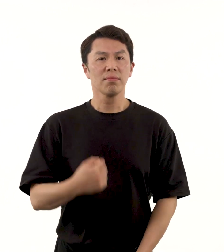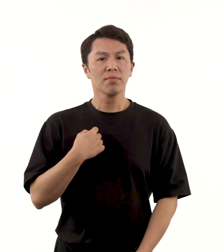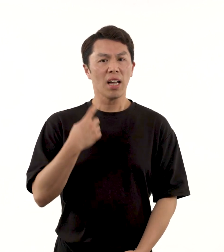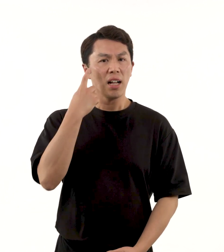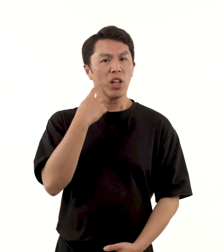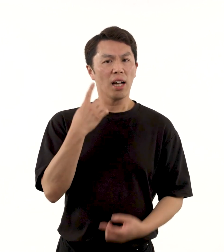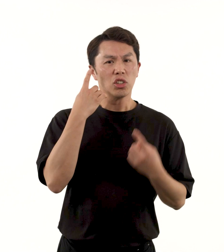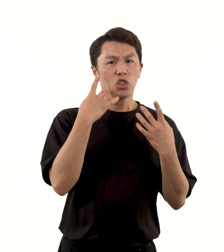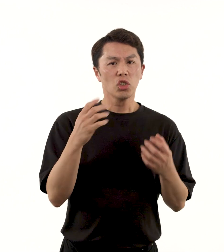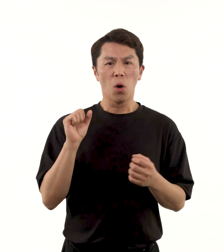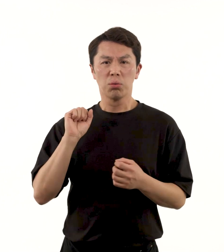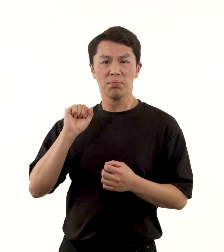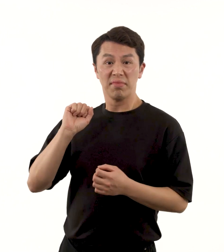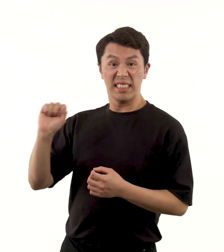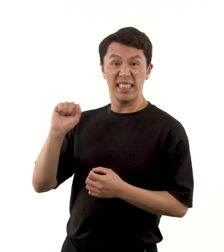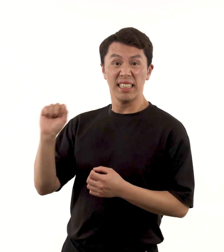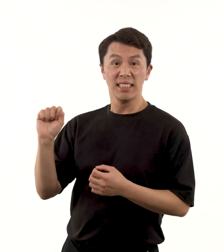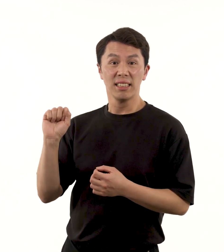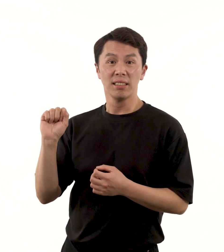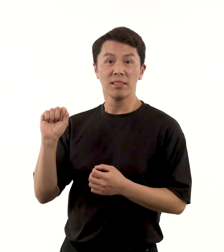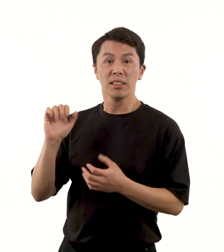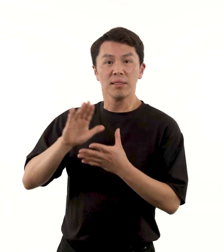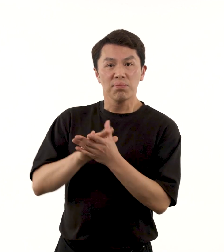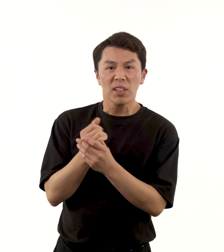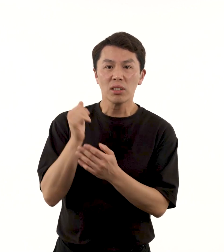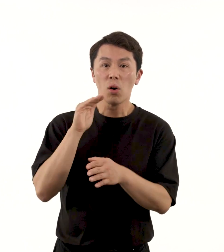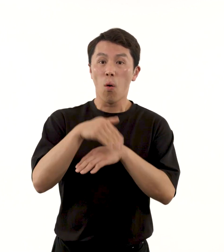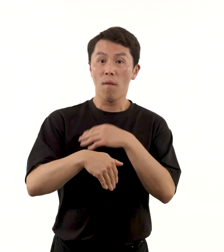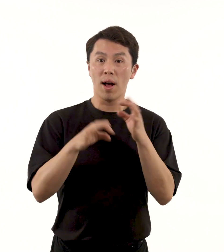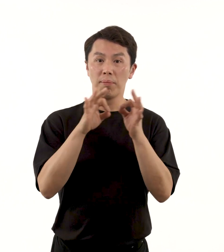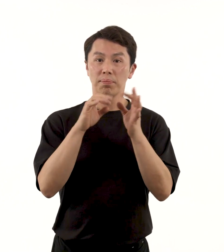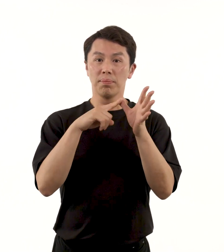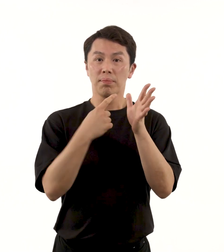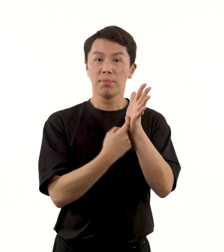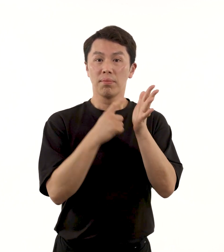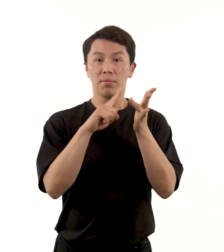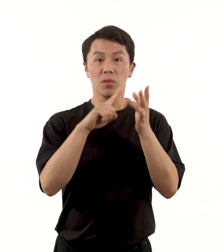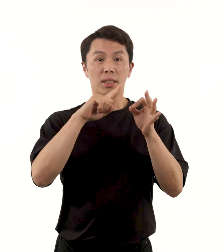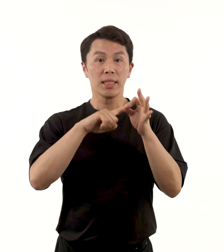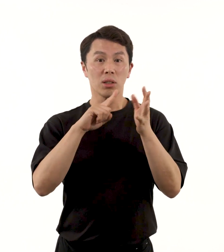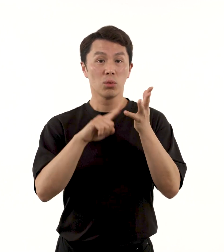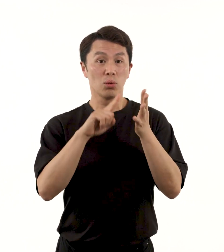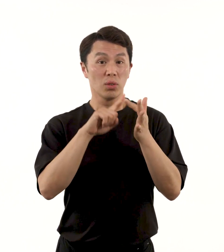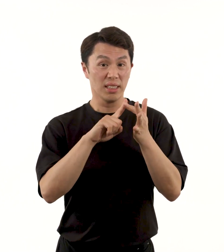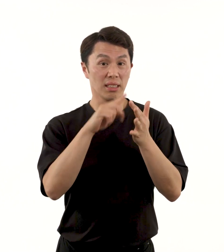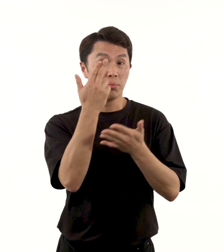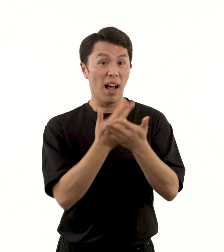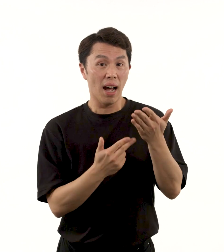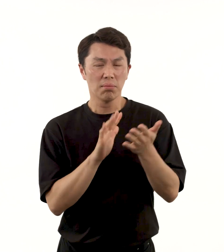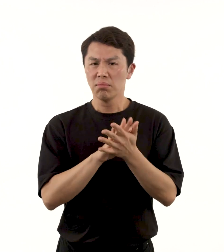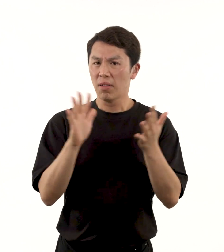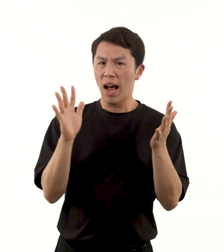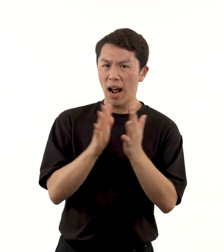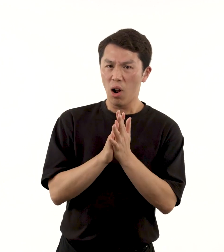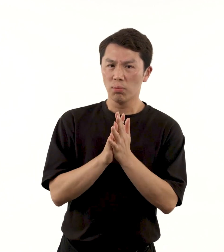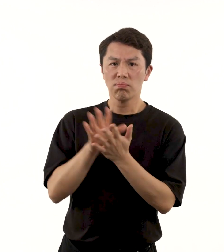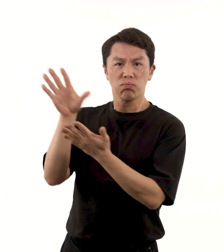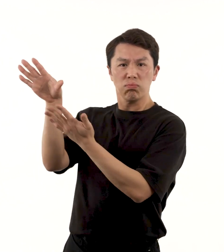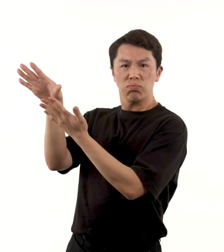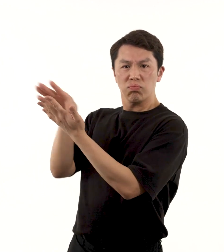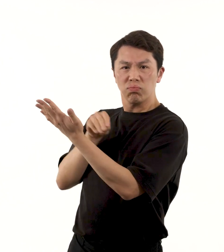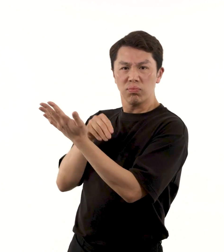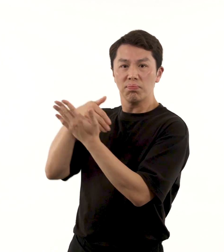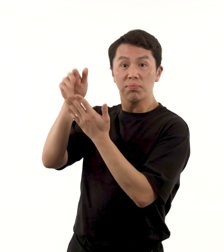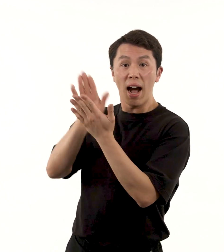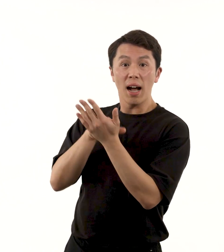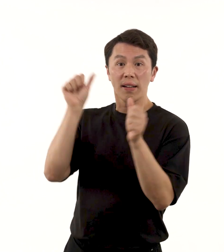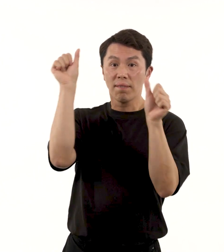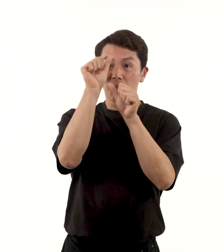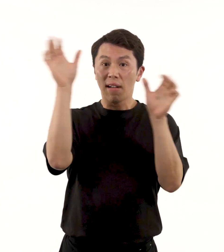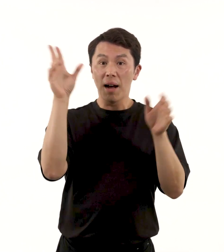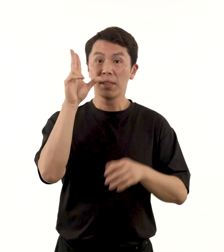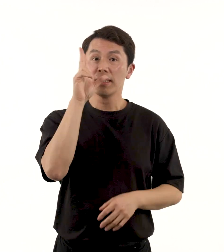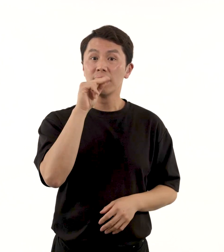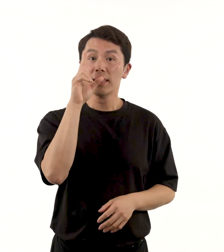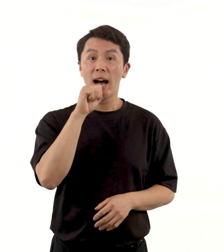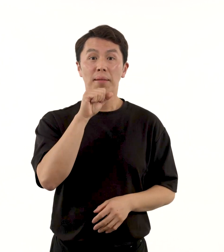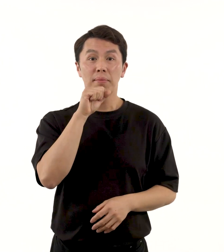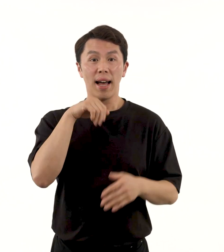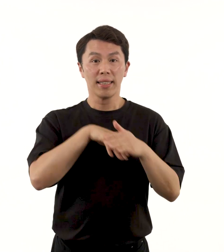‘I wanted to capture his appreciation for baroque painting, so I took [Dutch painter] Carel Fabritius’